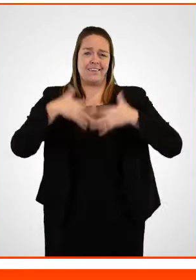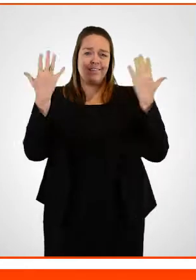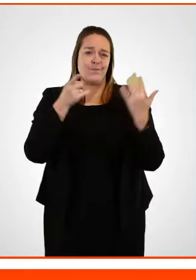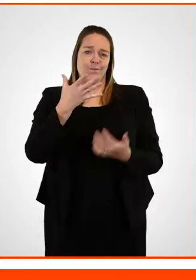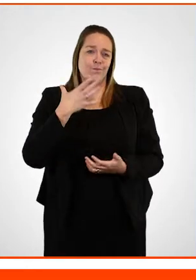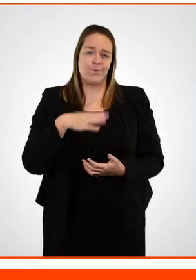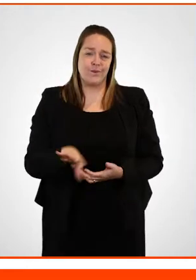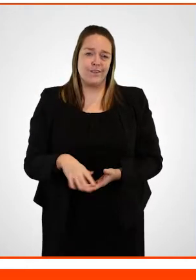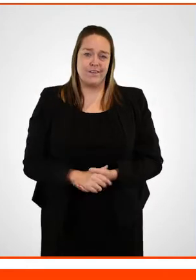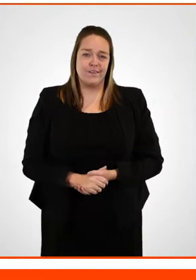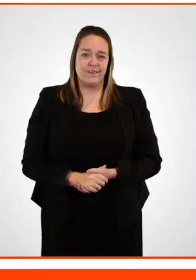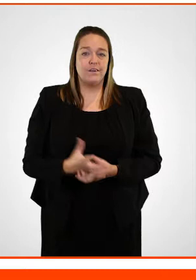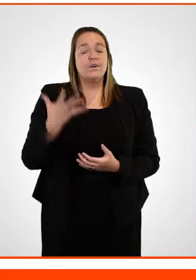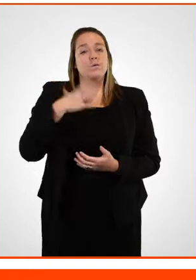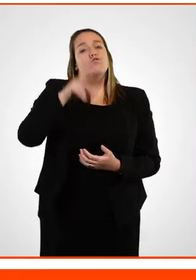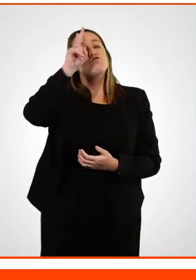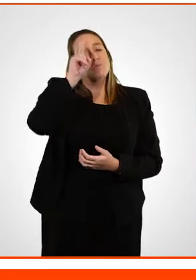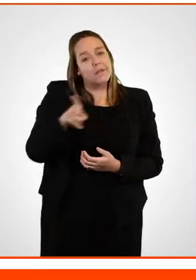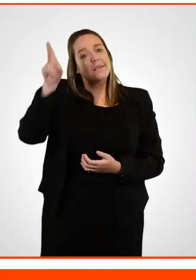What we want is this repeated reading so that students are